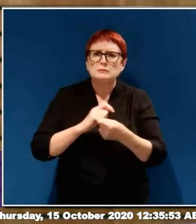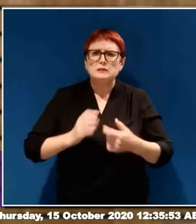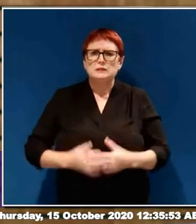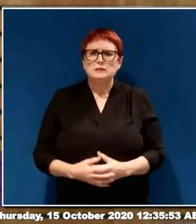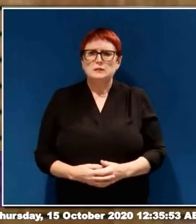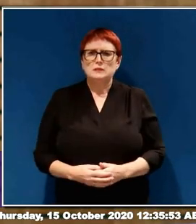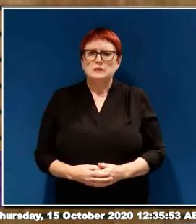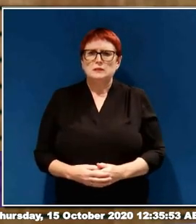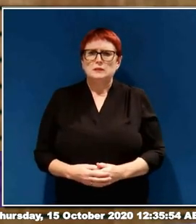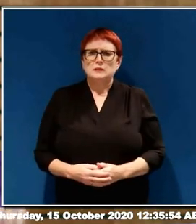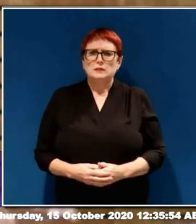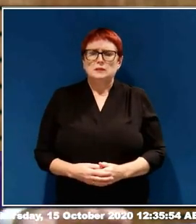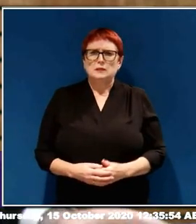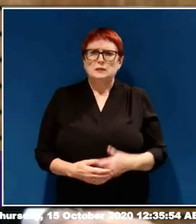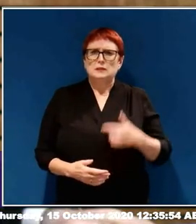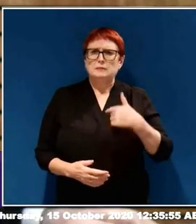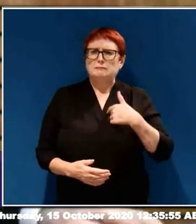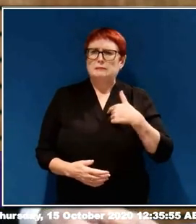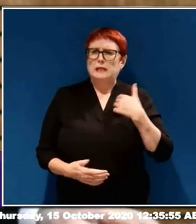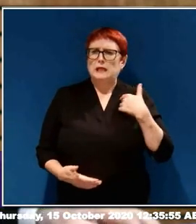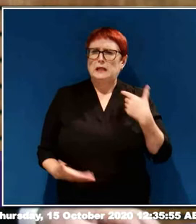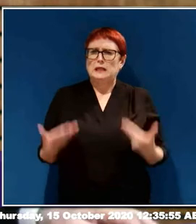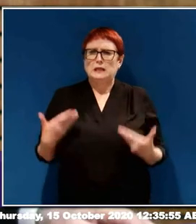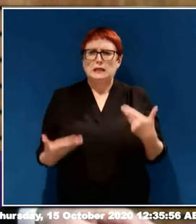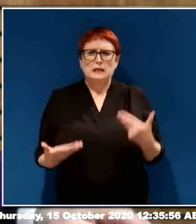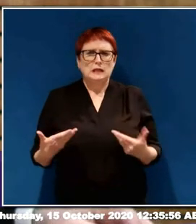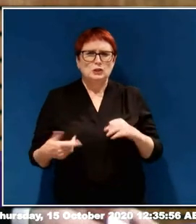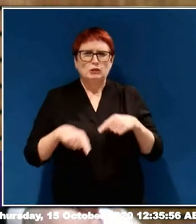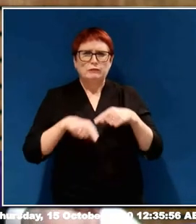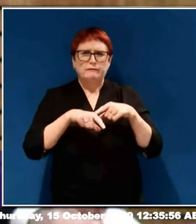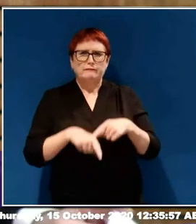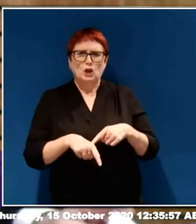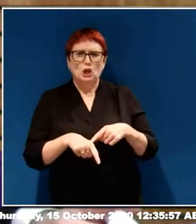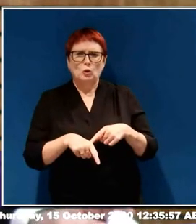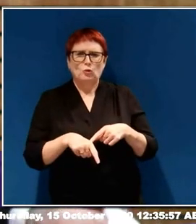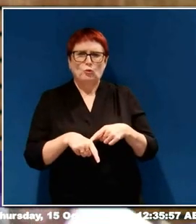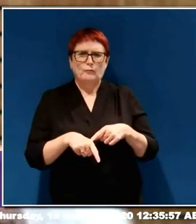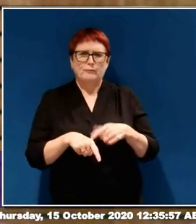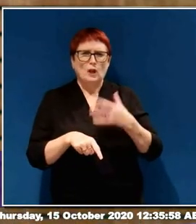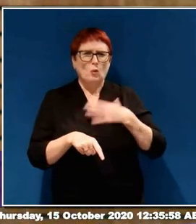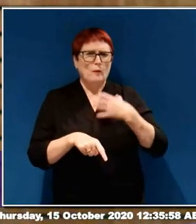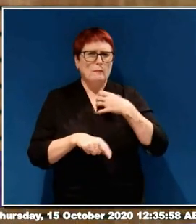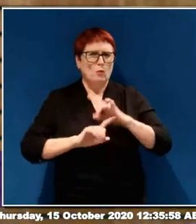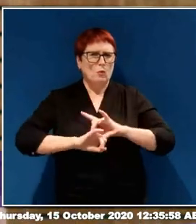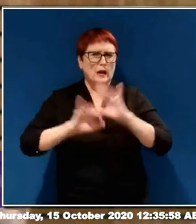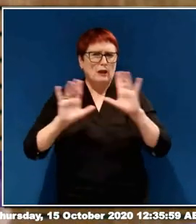I don't follow certain things that I would like clarified, and if you don't